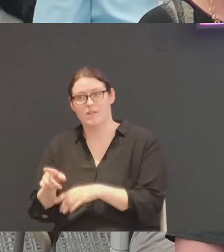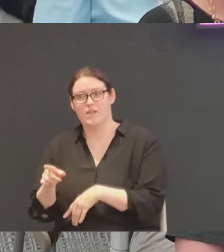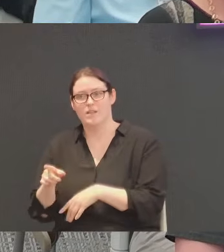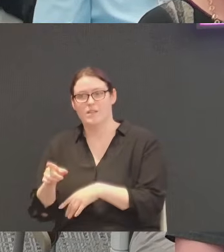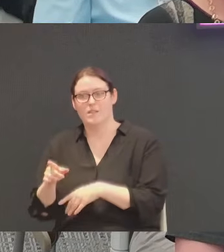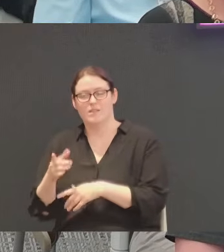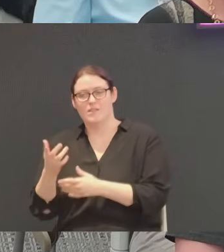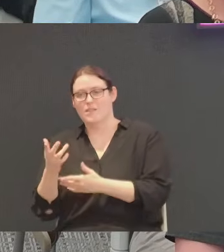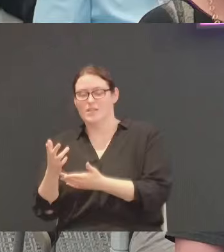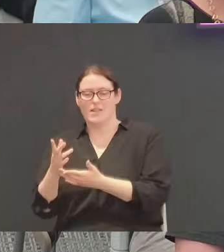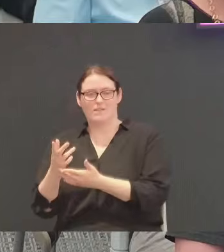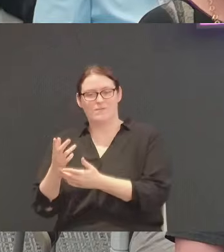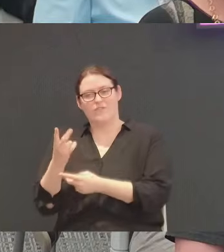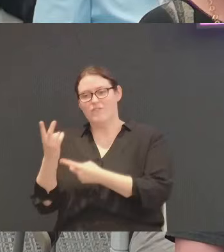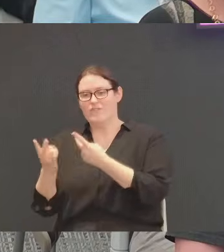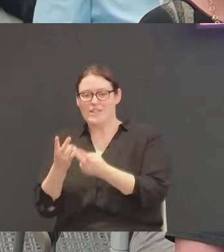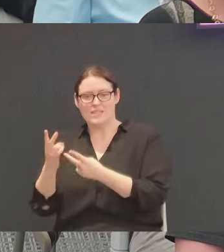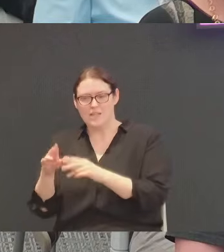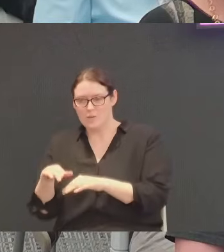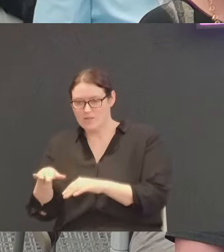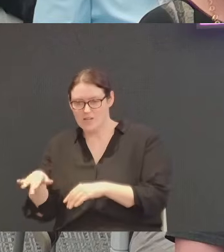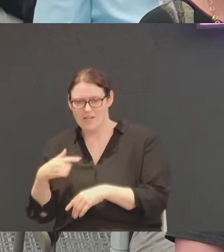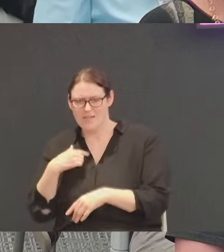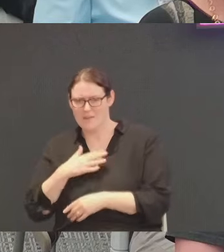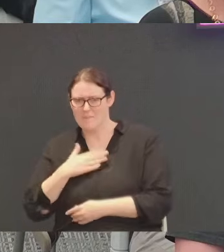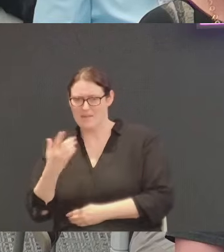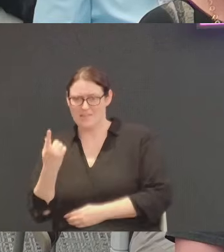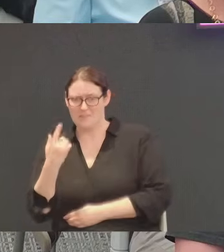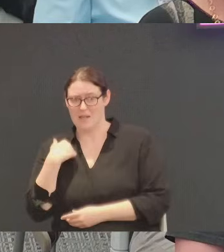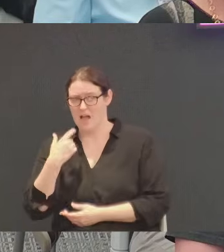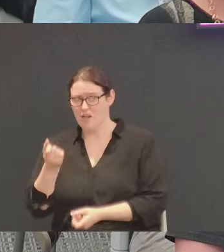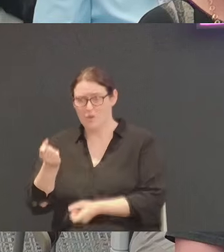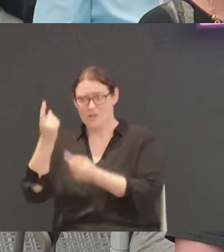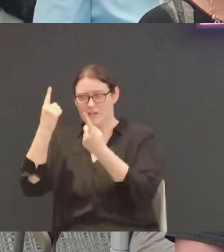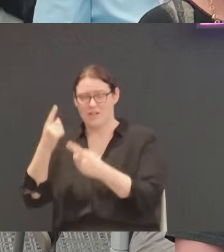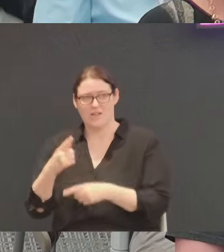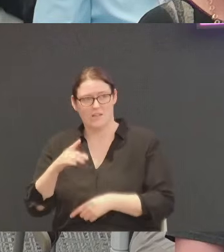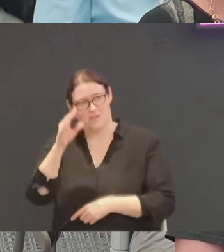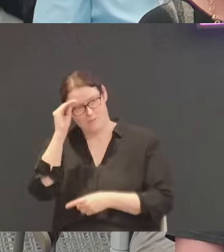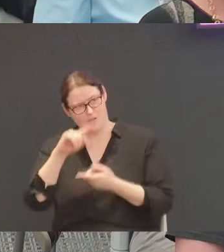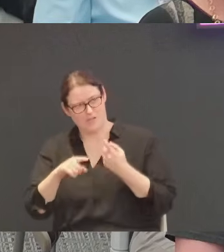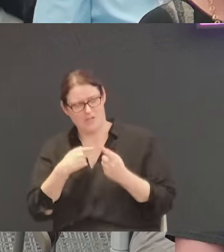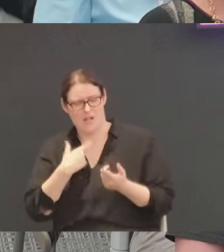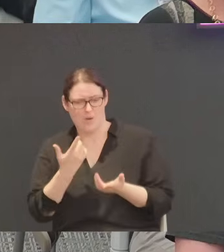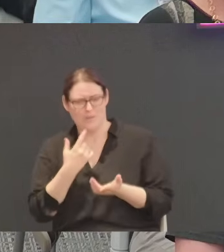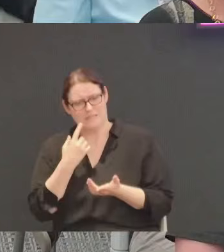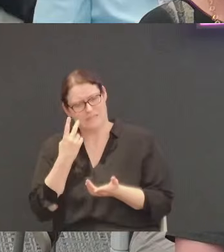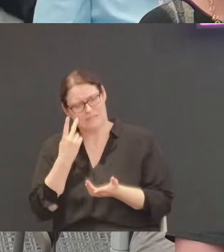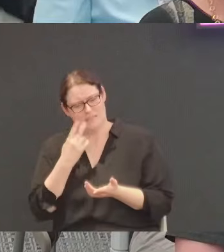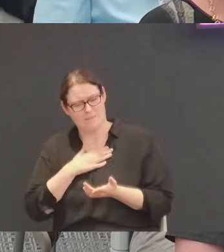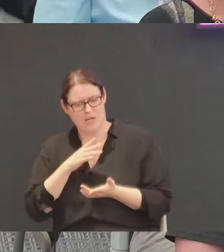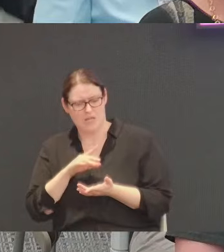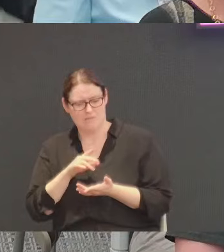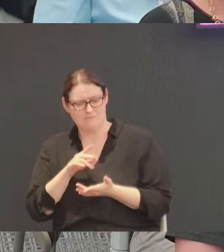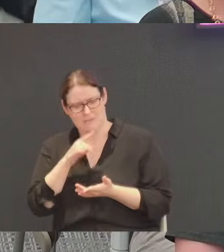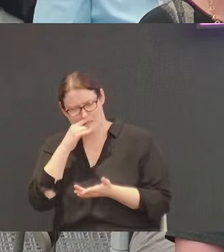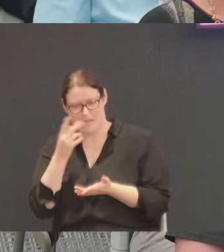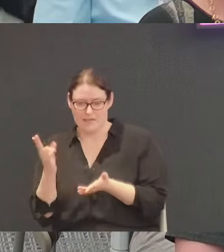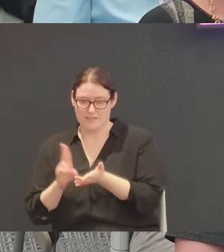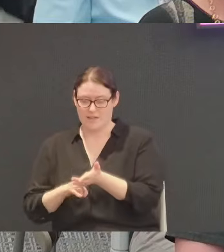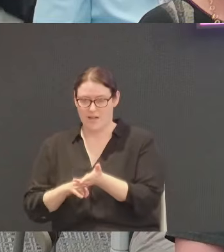piece of paper. Kind of admitting to something. I don't even know what it was. He said, "Yeah, I want to see my kid. I'm going to see my kid." He signed it. The second he did that, they issued